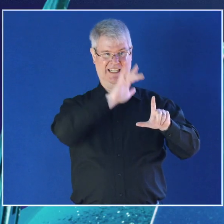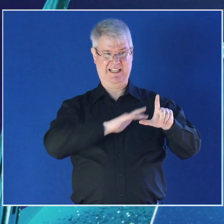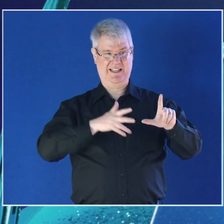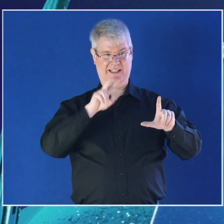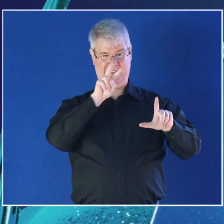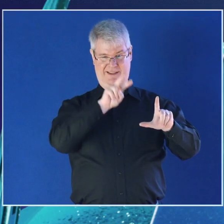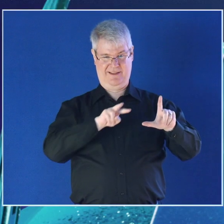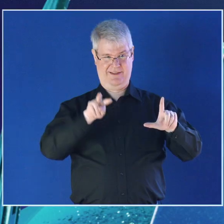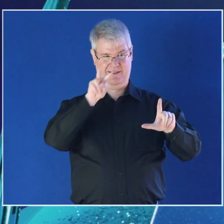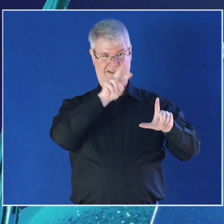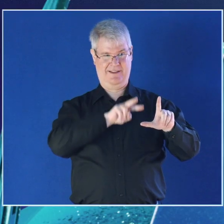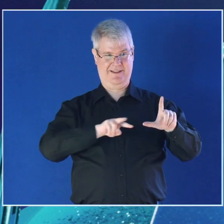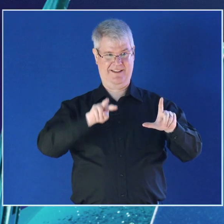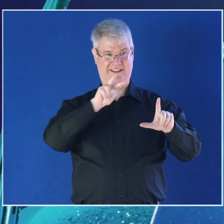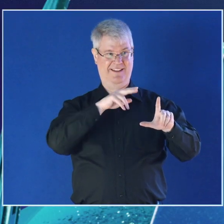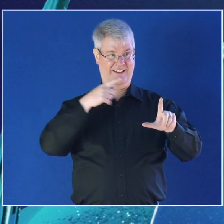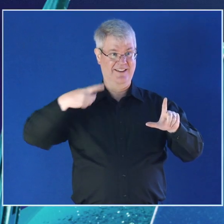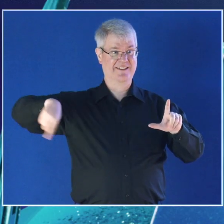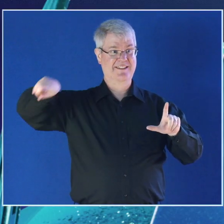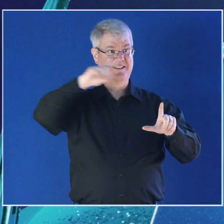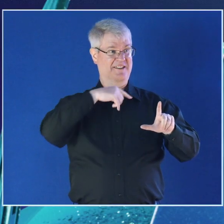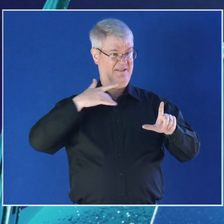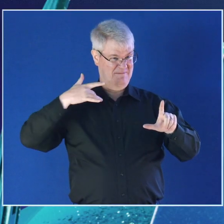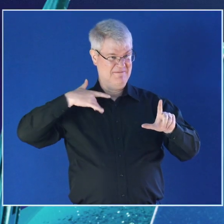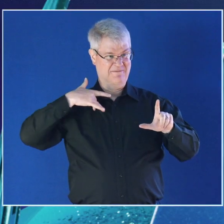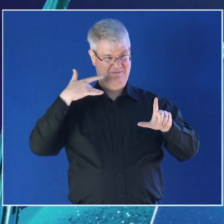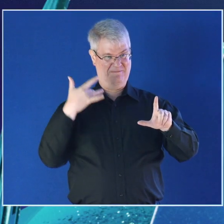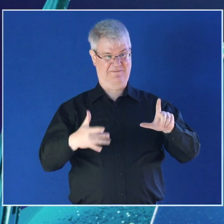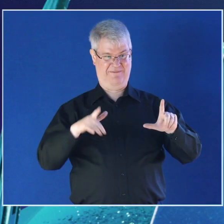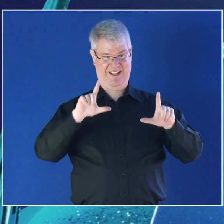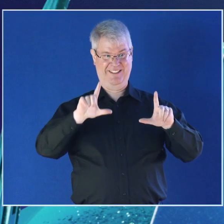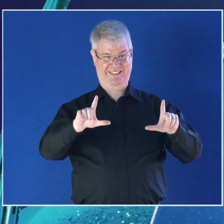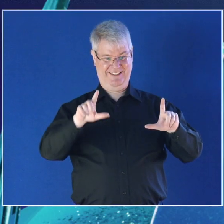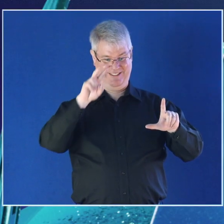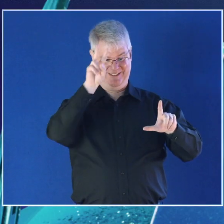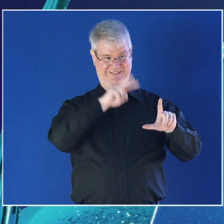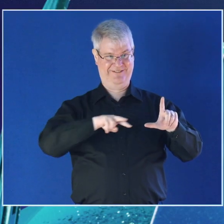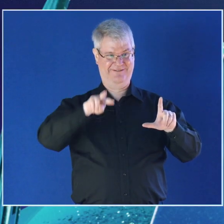Now we get a better starting point, and instead of having to,